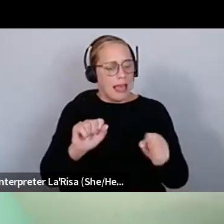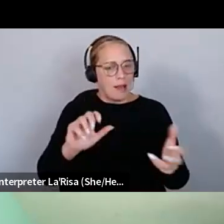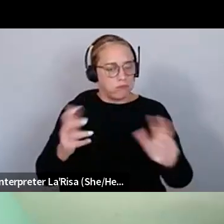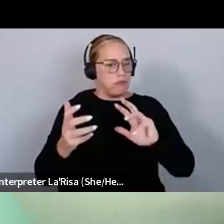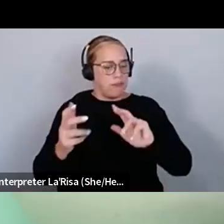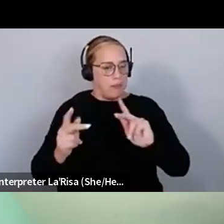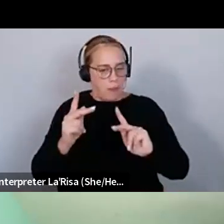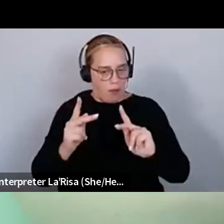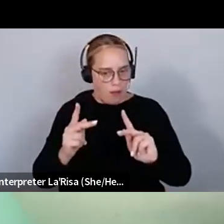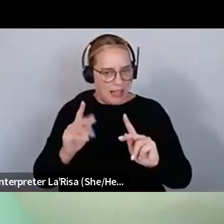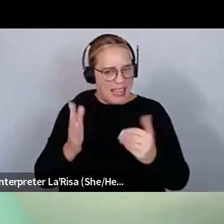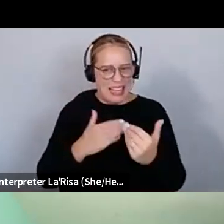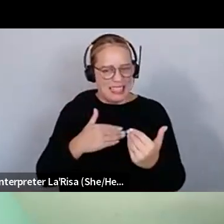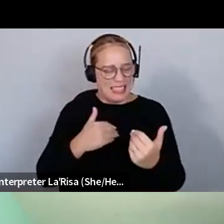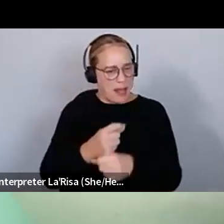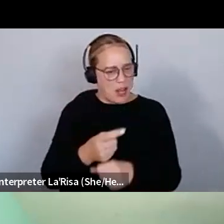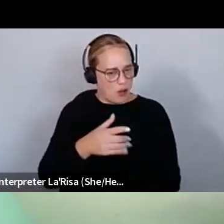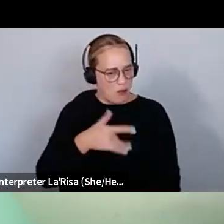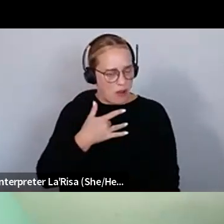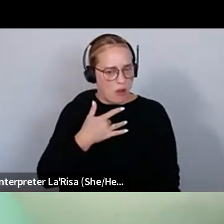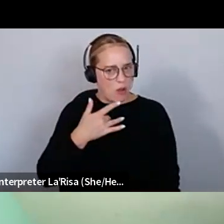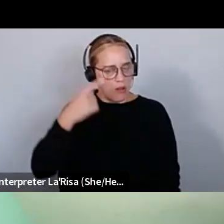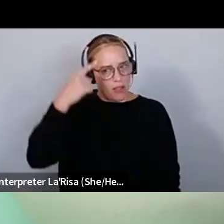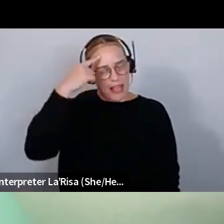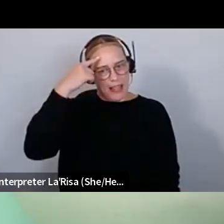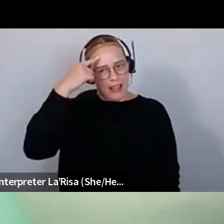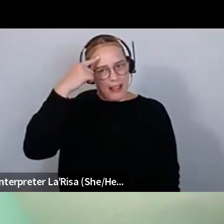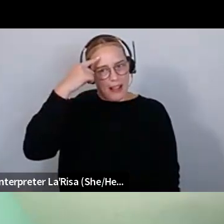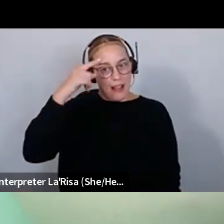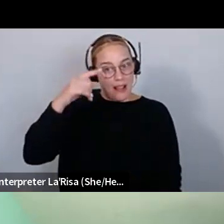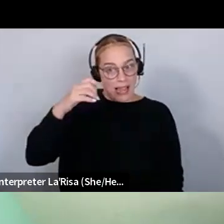as well or they are comforting. That doesn't make them less of a service